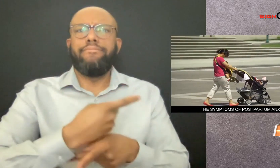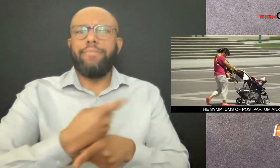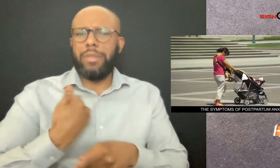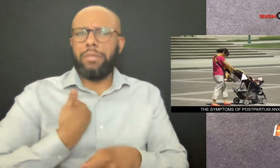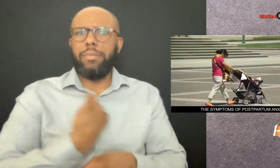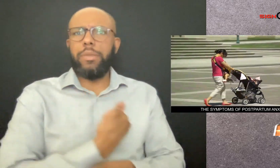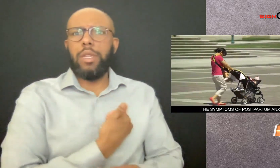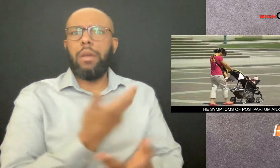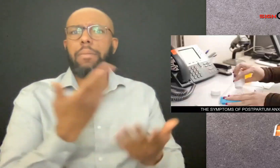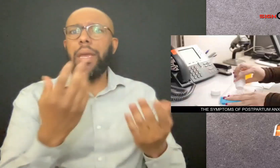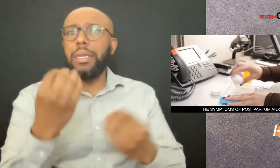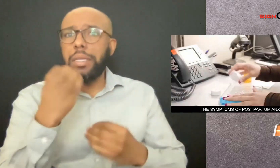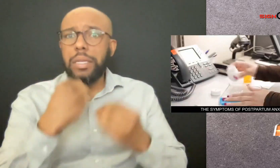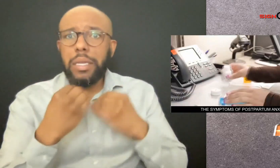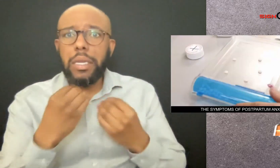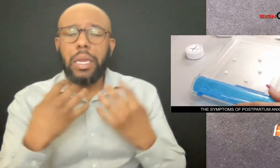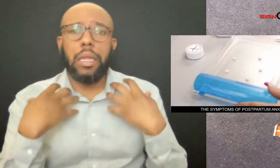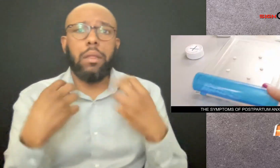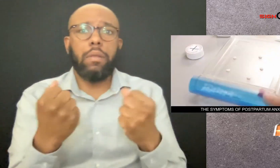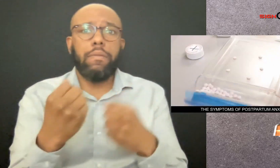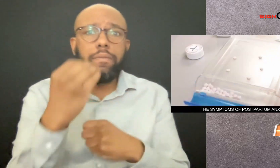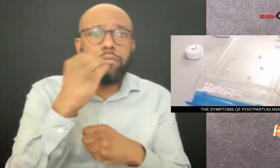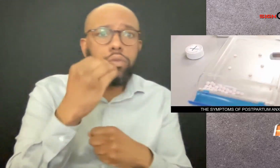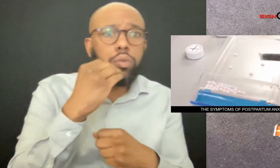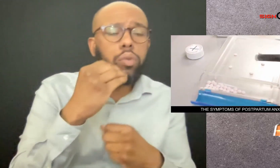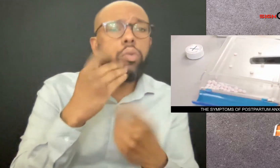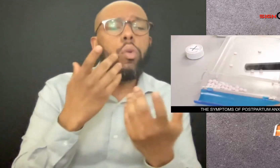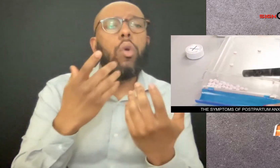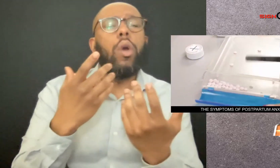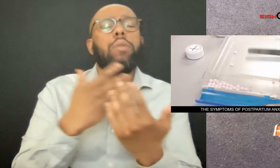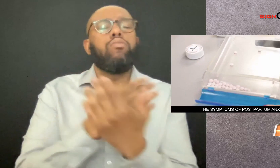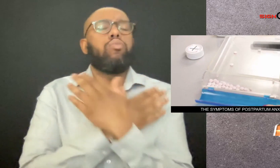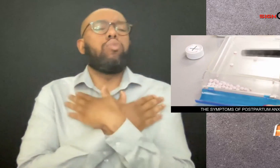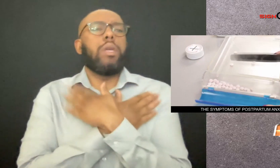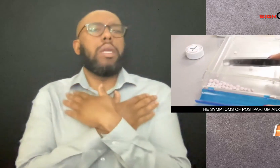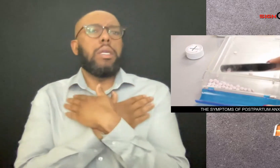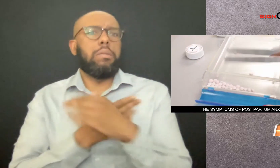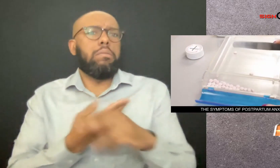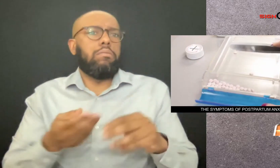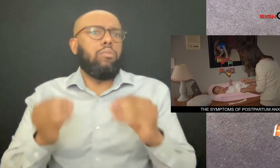And taking care of themselves by eating healthy foods and getting enough sleep.